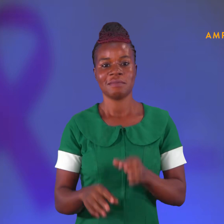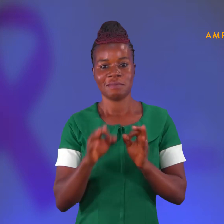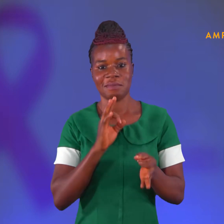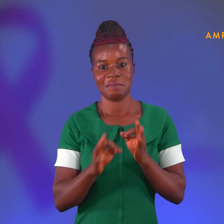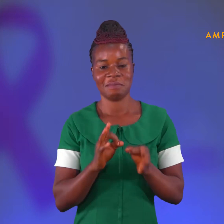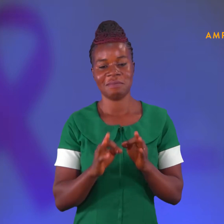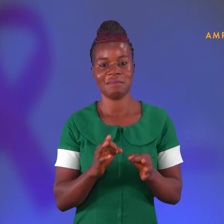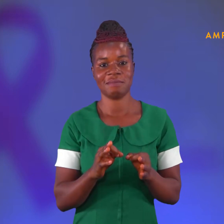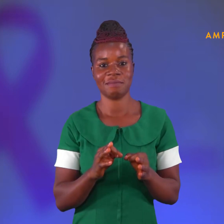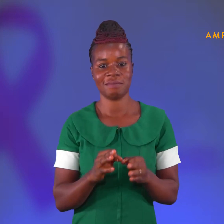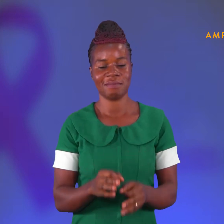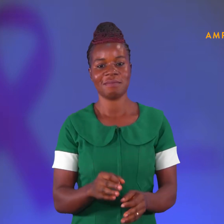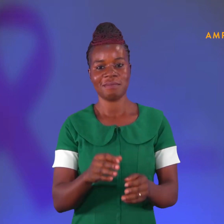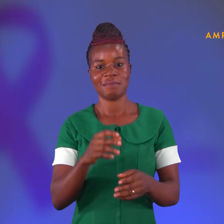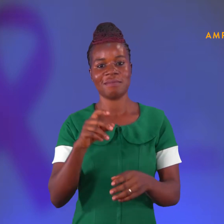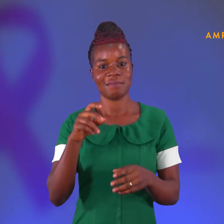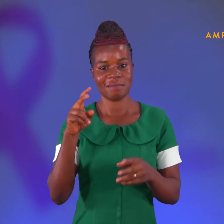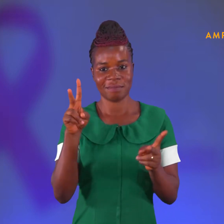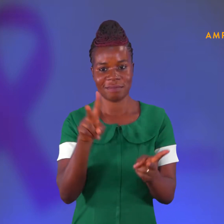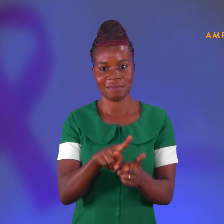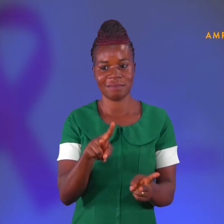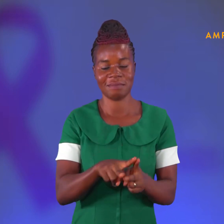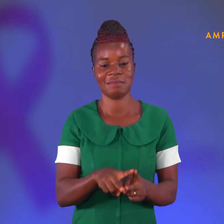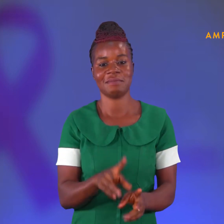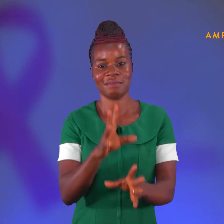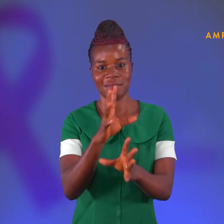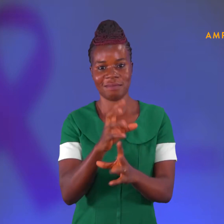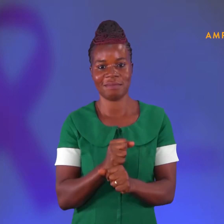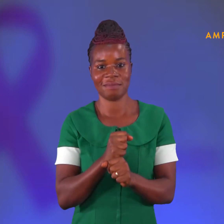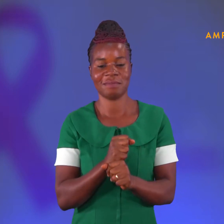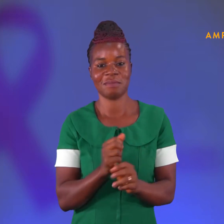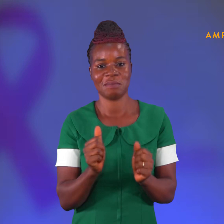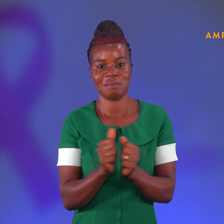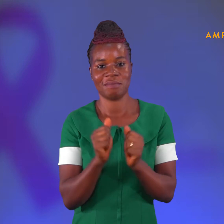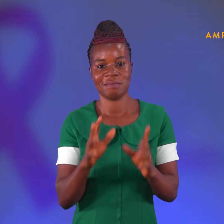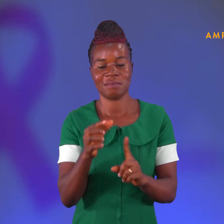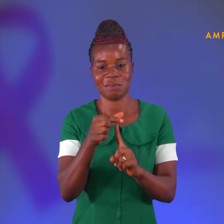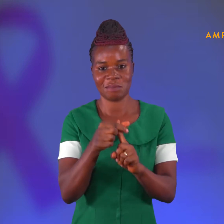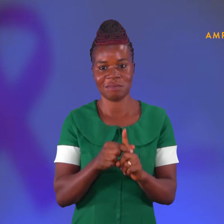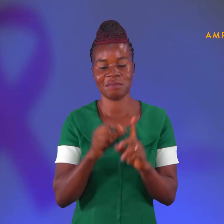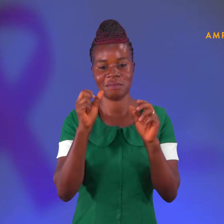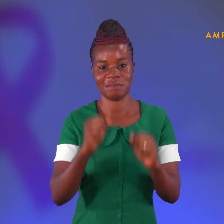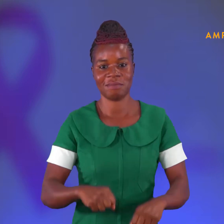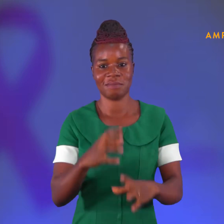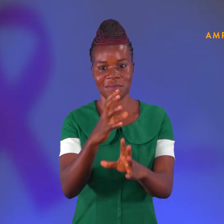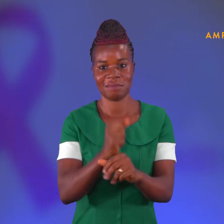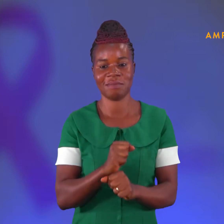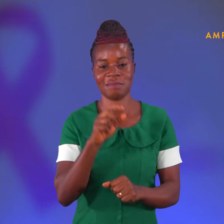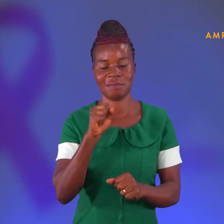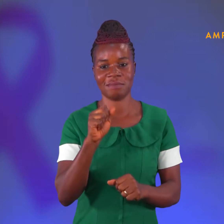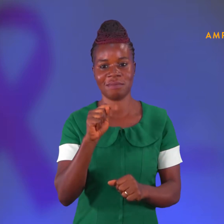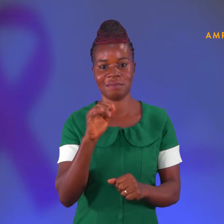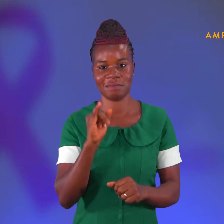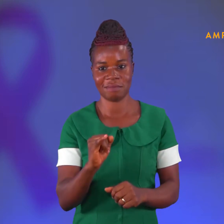If you have unprotected sex (sex without condom) with someone who is infected, you may contract the STI.